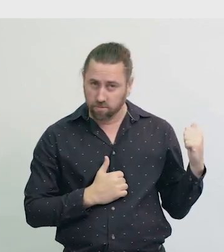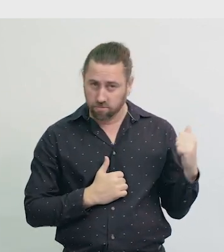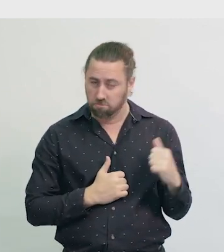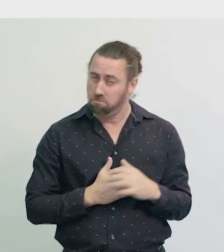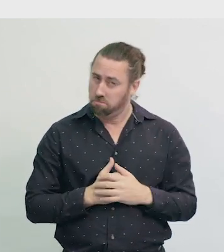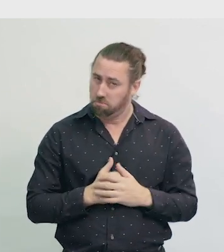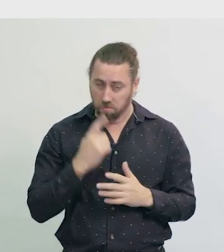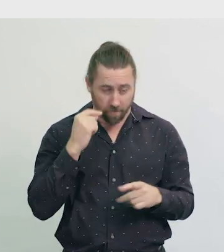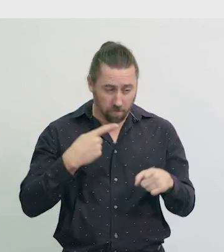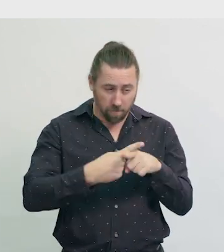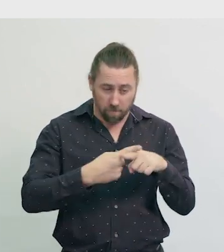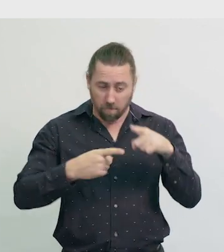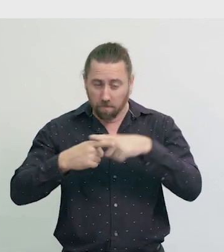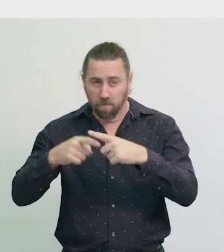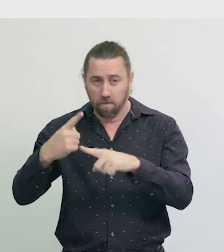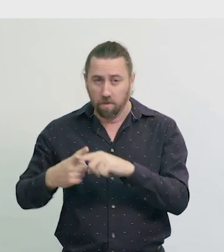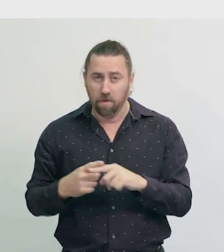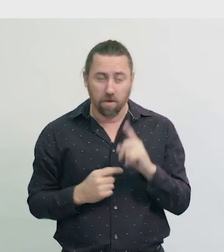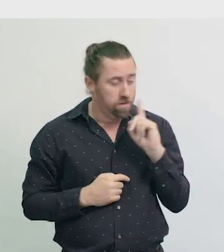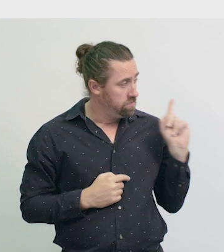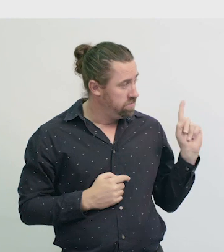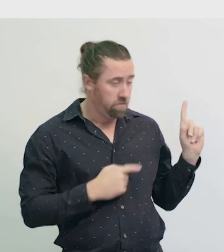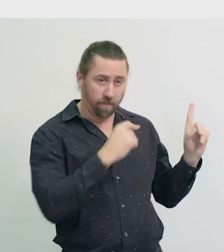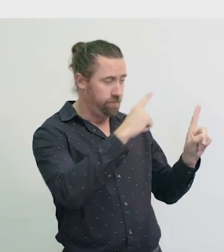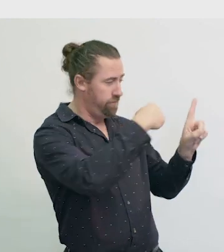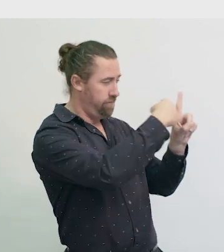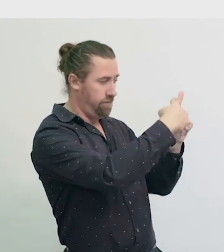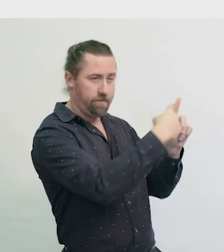Well, our compass rose had four equal right angles,